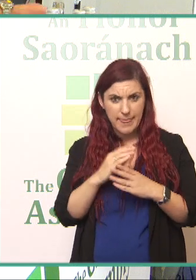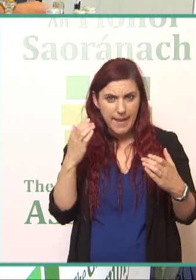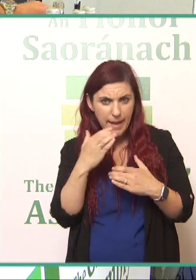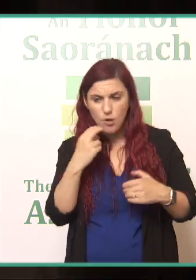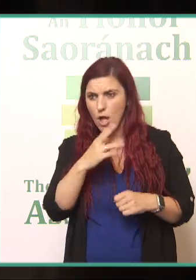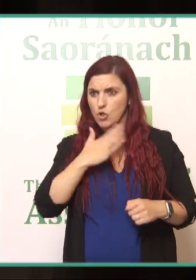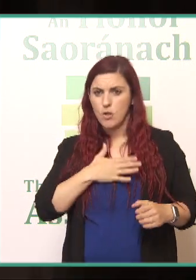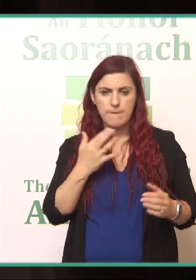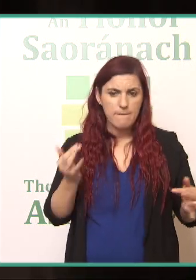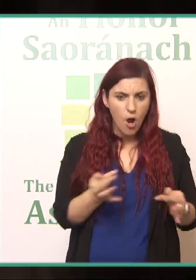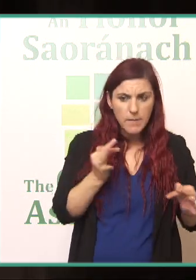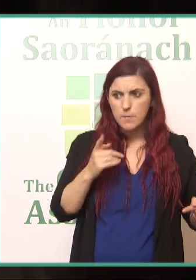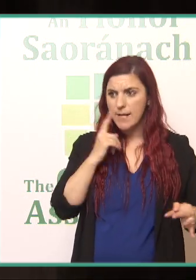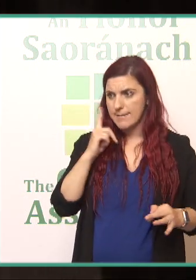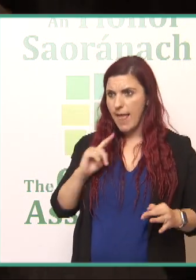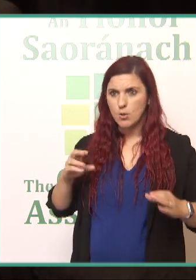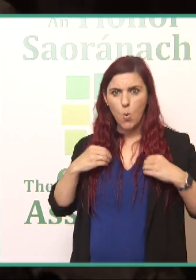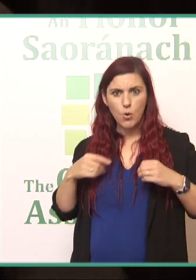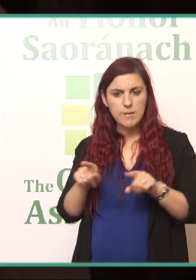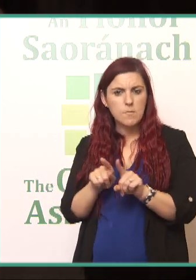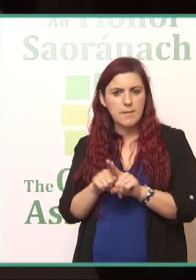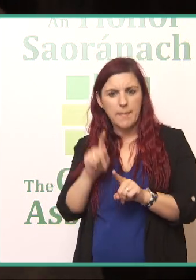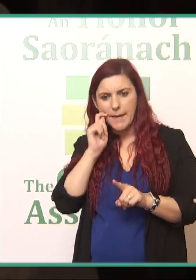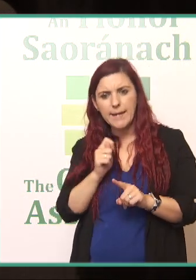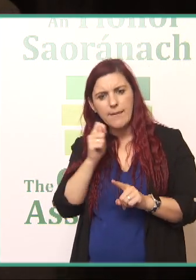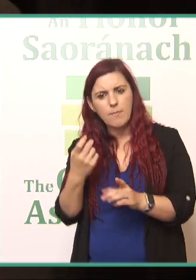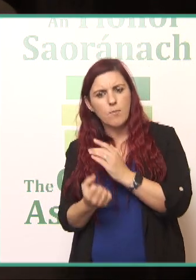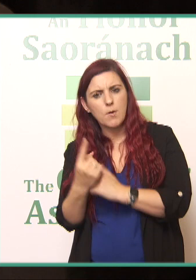landowners so I think give them the opportunity I think a lot of people are nervous about doing the